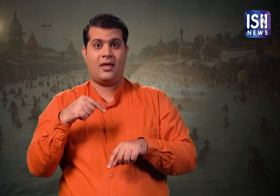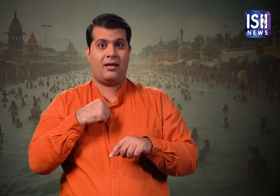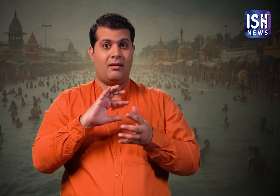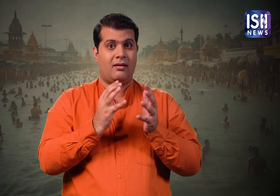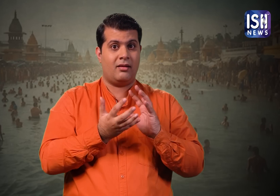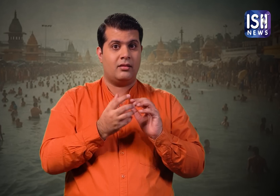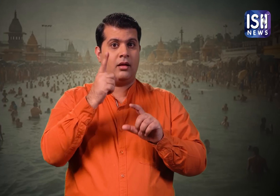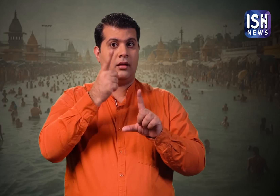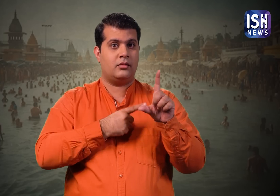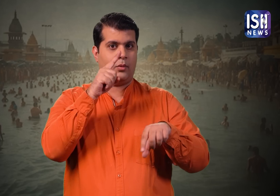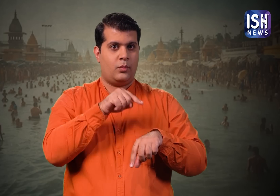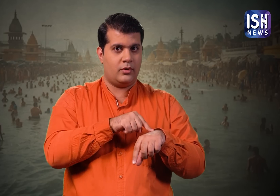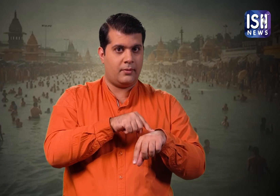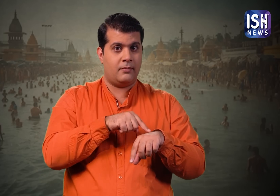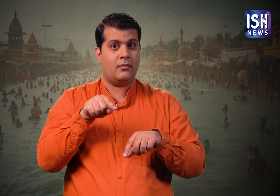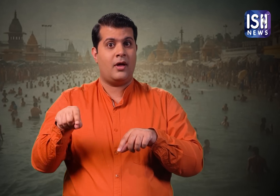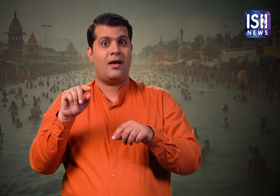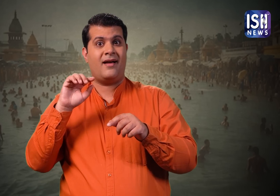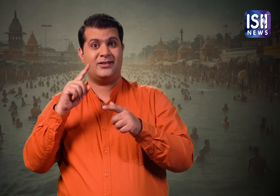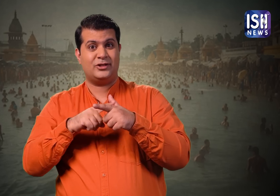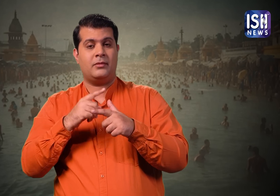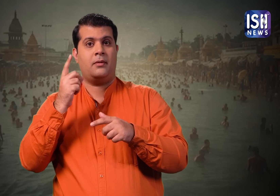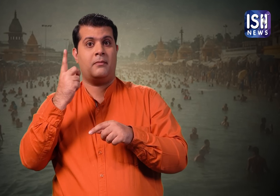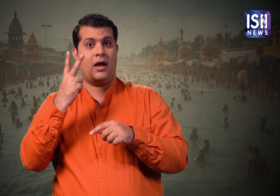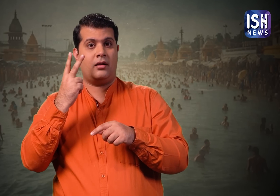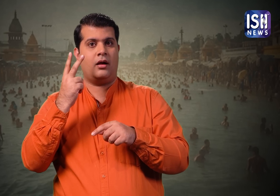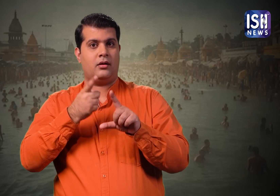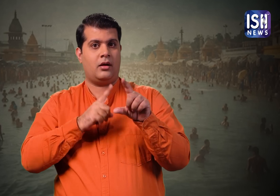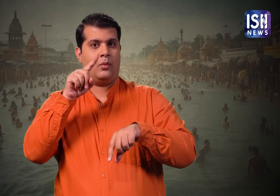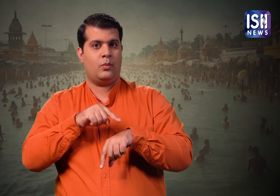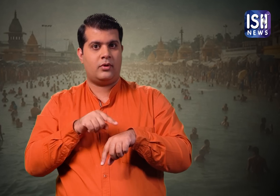Where earth takes 1 year to complete the orbit, Jupiter takes 12 years to complete it.